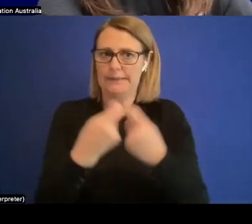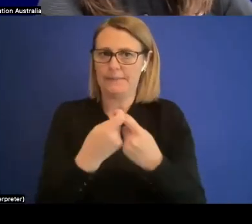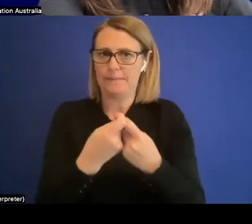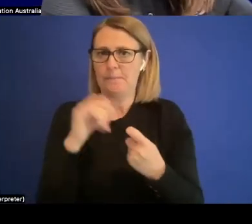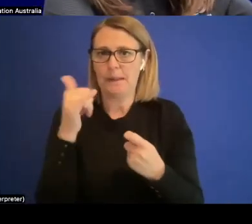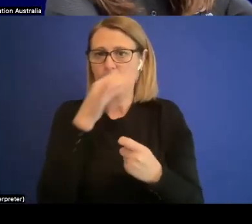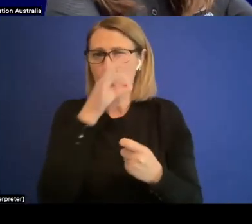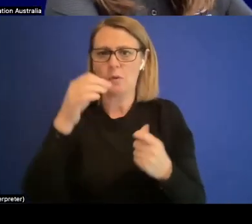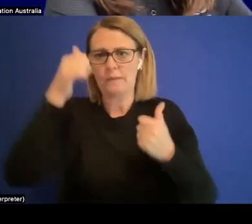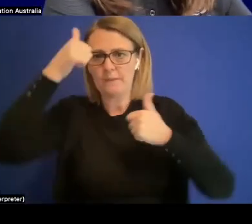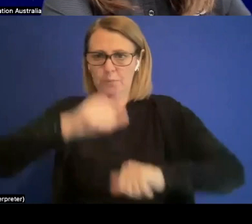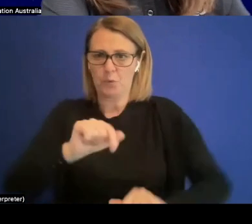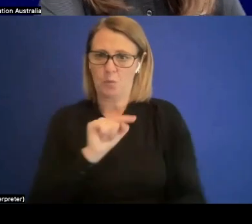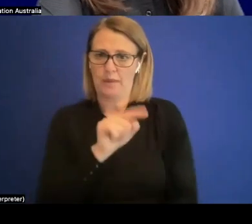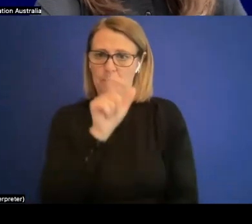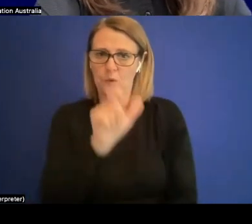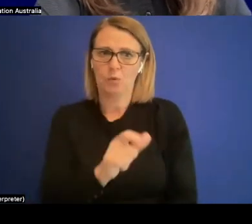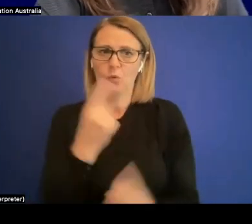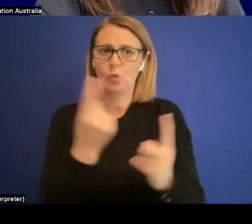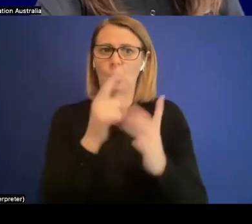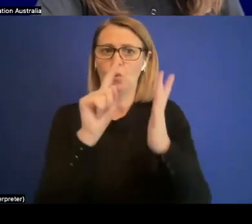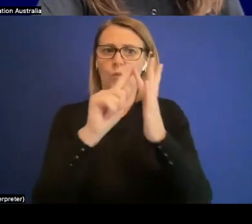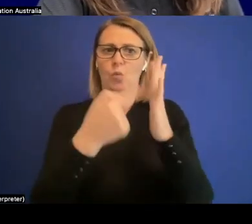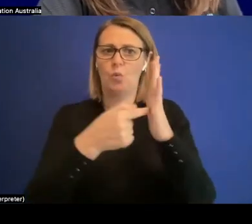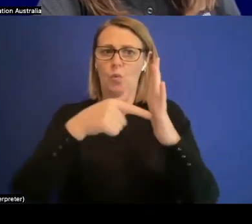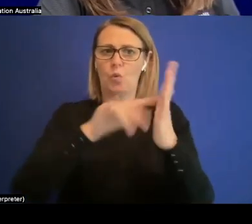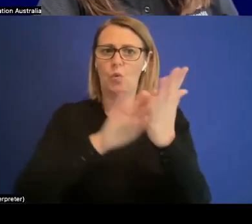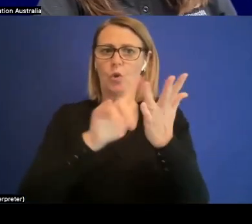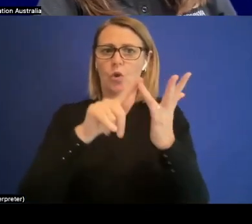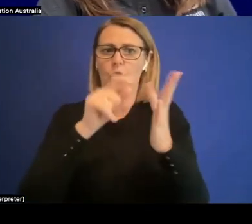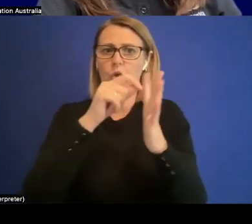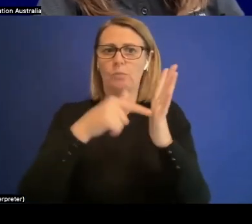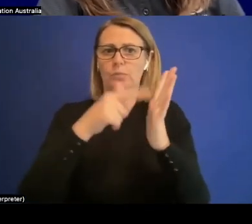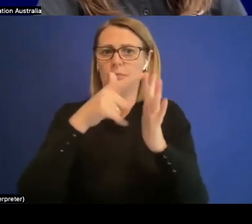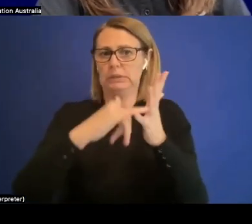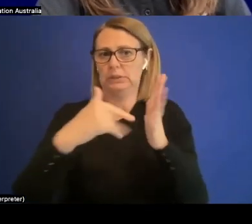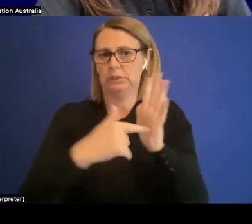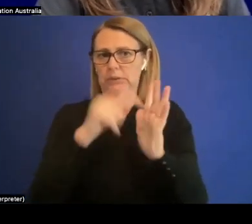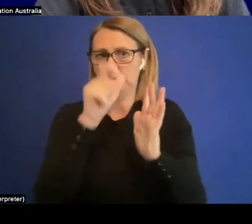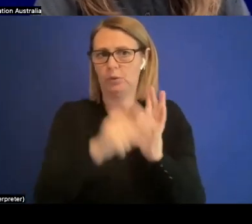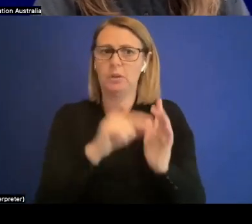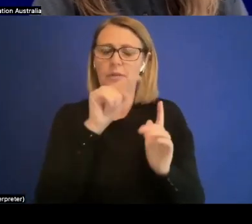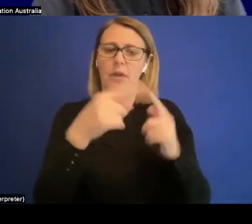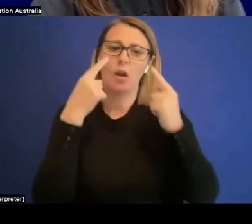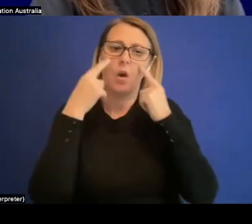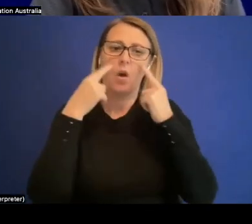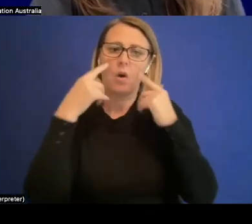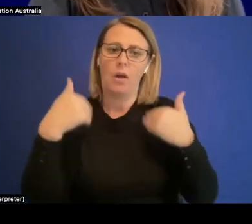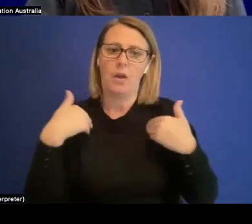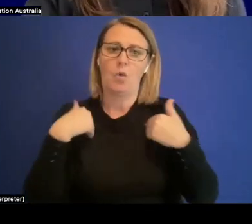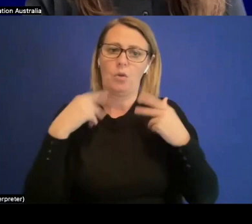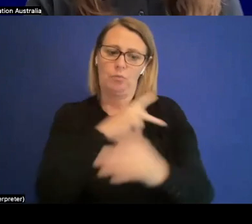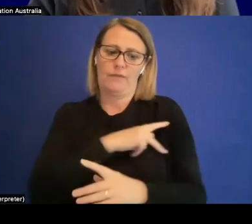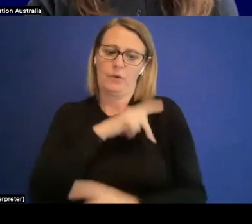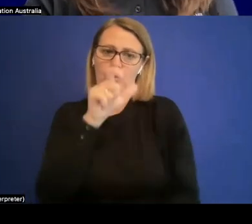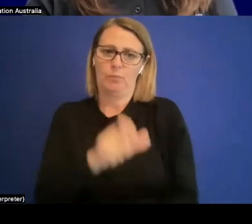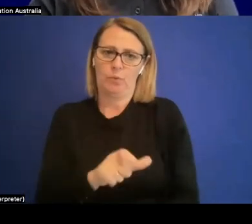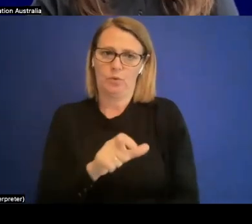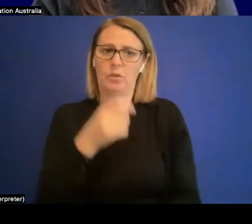familiar with is the orthoptist. They are an eye health professional with a bachelor's degree in